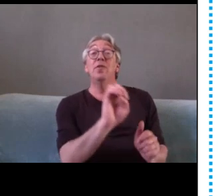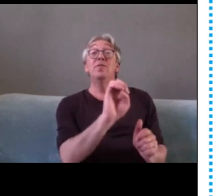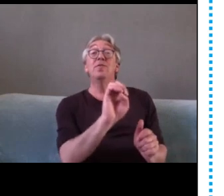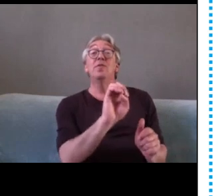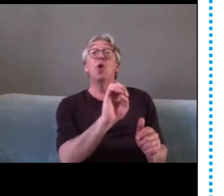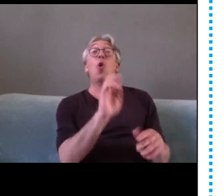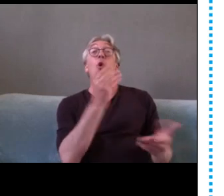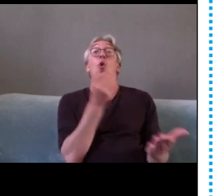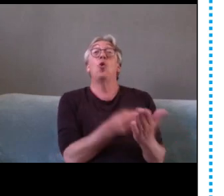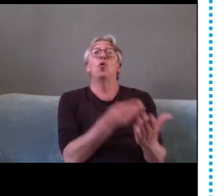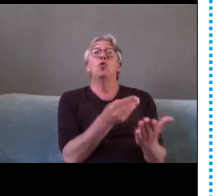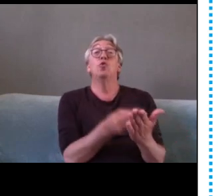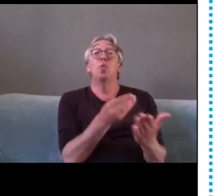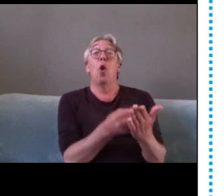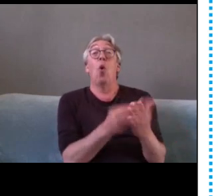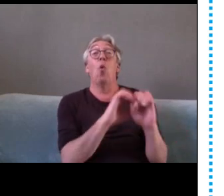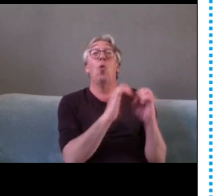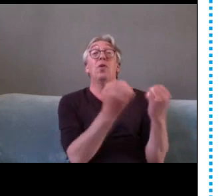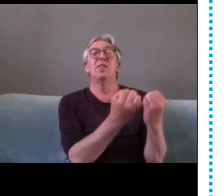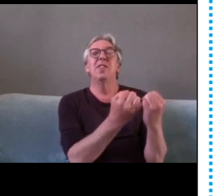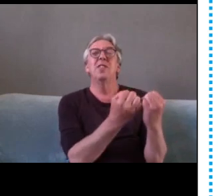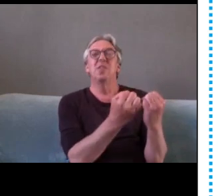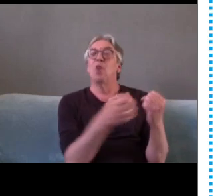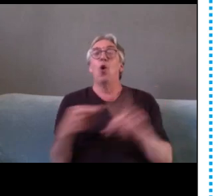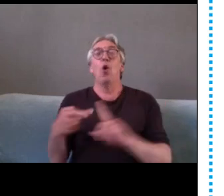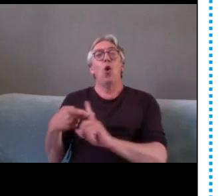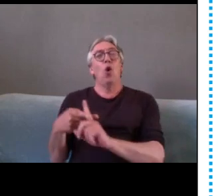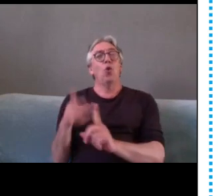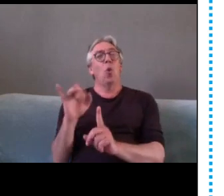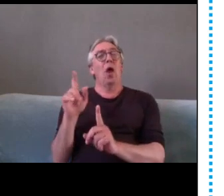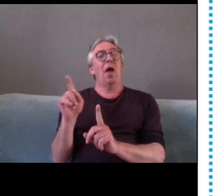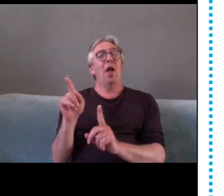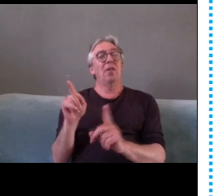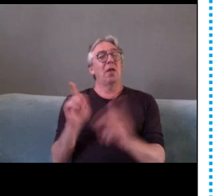and other relevant stakeholders. You'll find contact information.